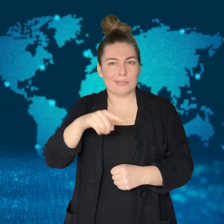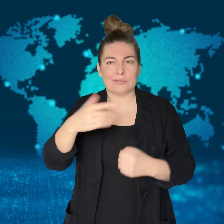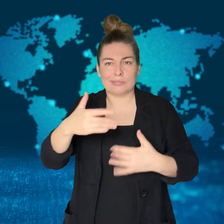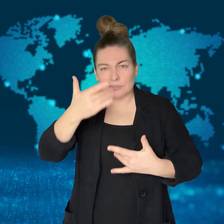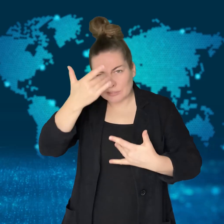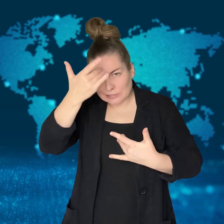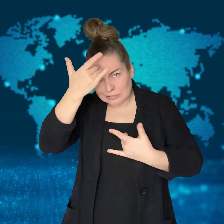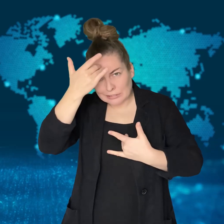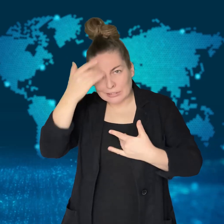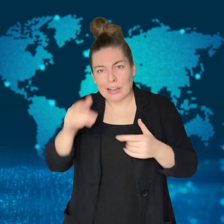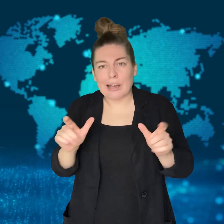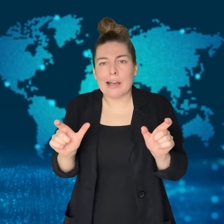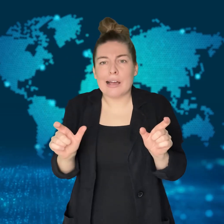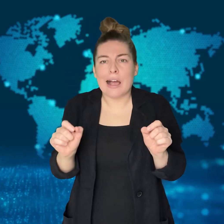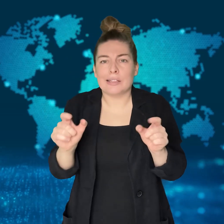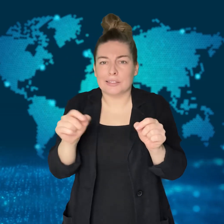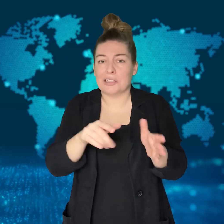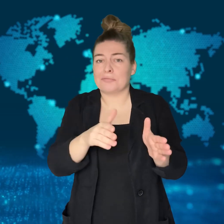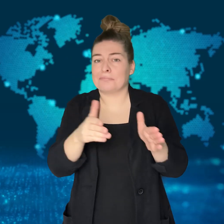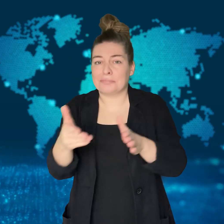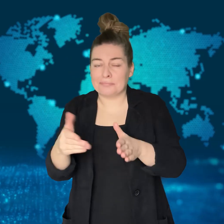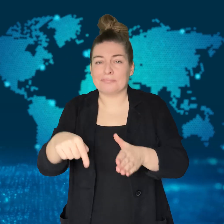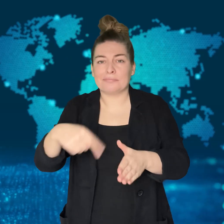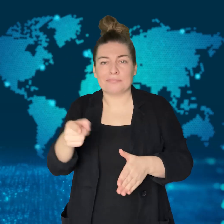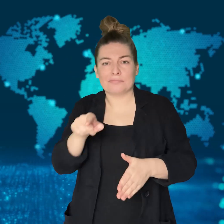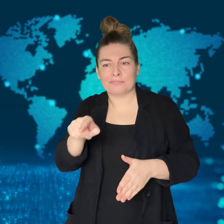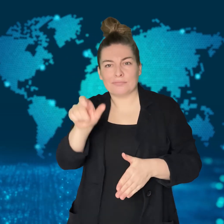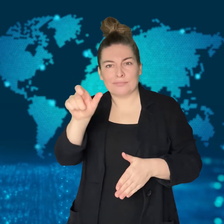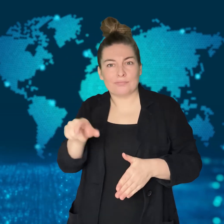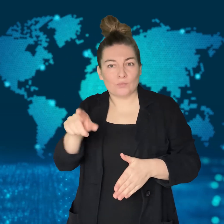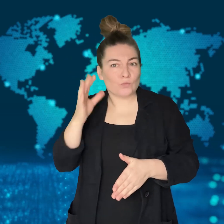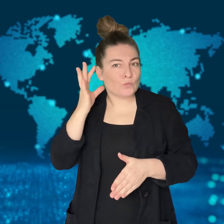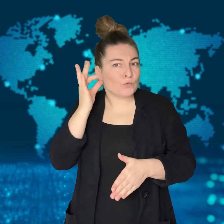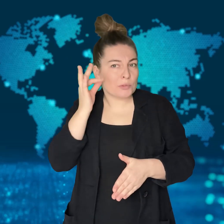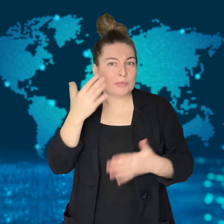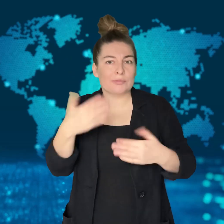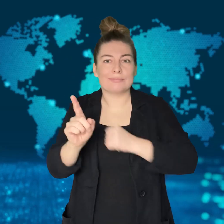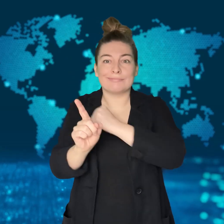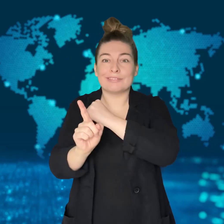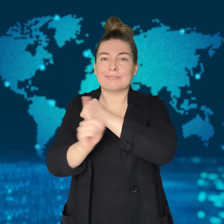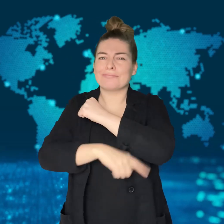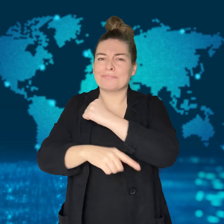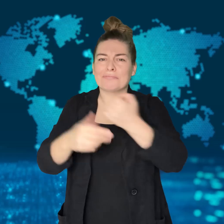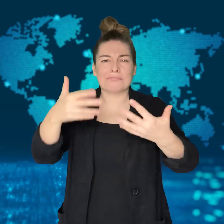Around 10 years later, one of the men died of cancer,